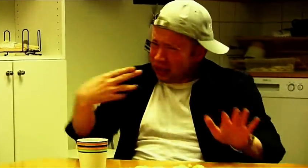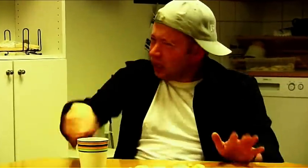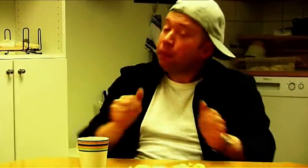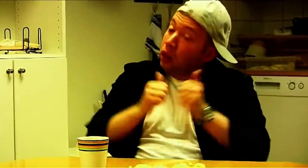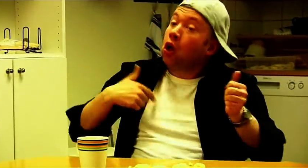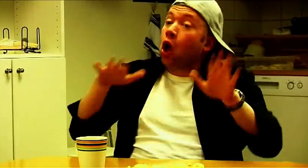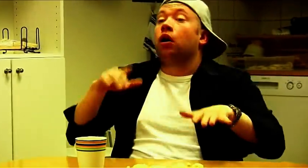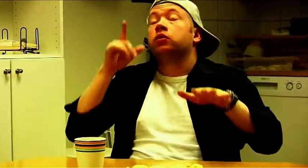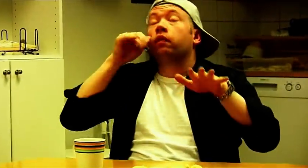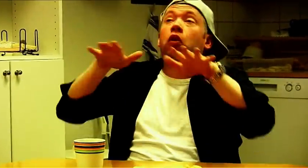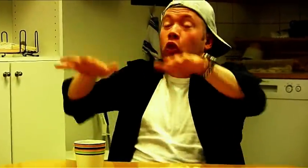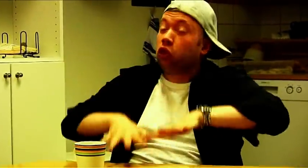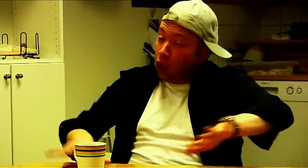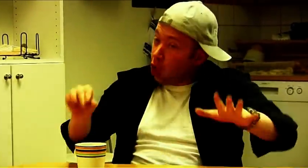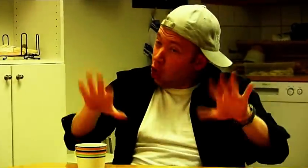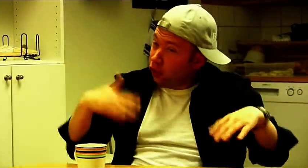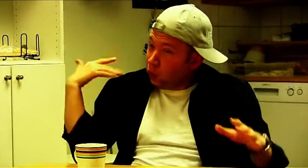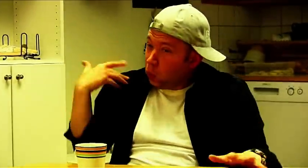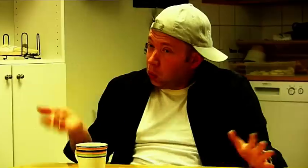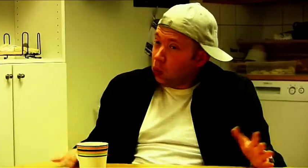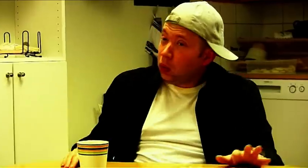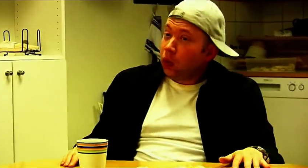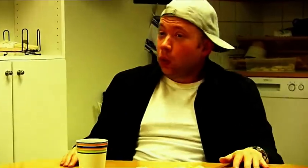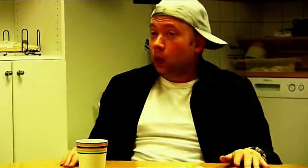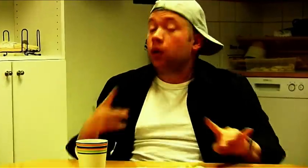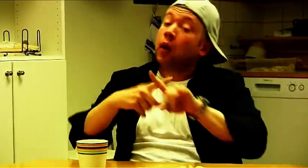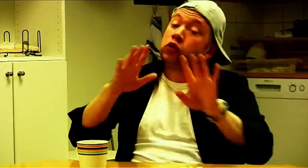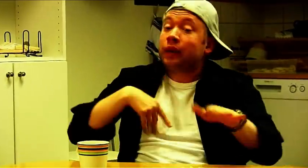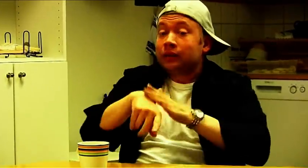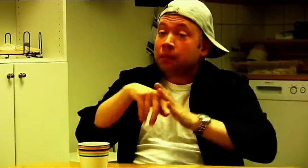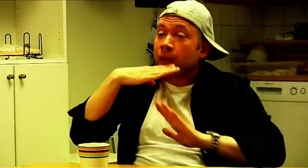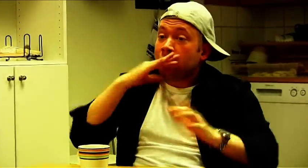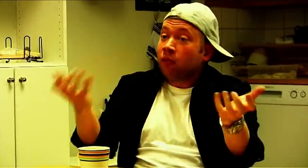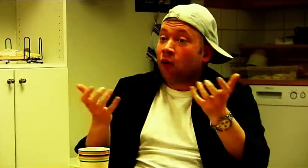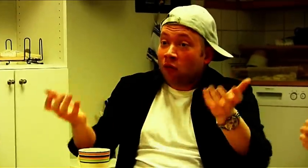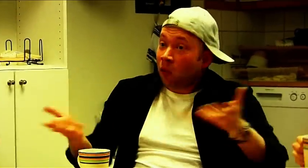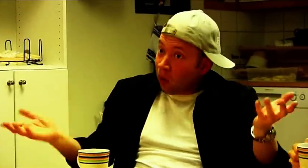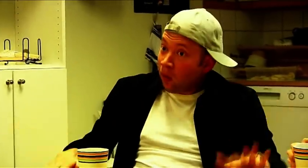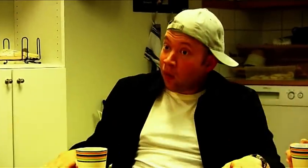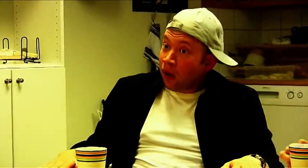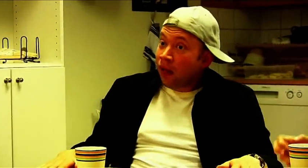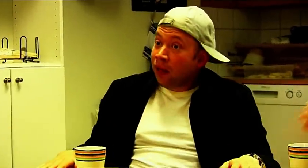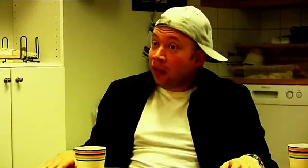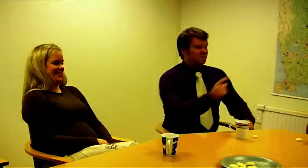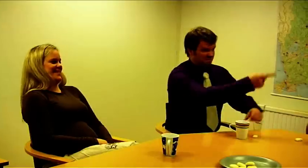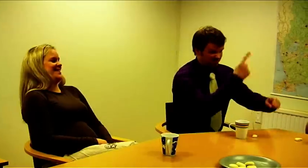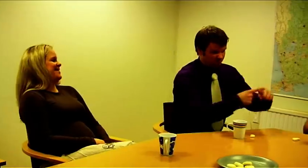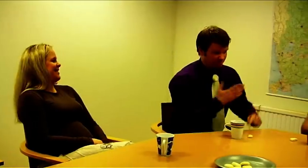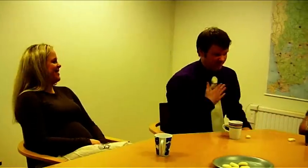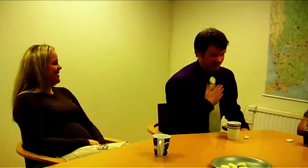when I've been sleepwalking. And in my mum's drawer... Mine too!